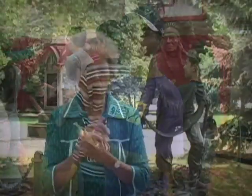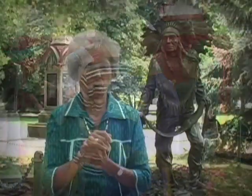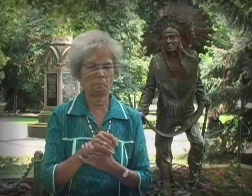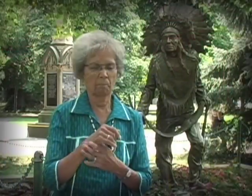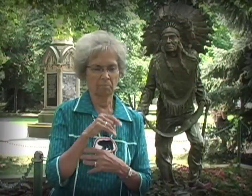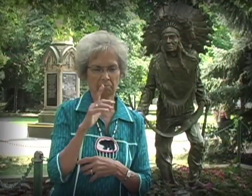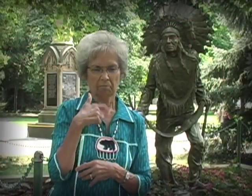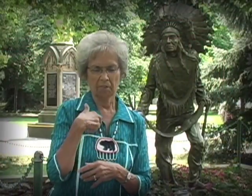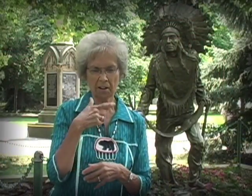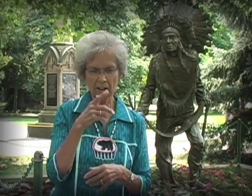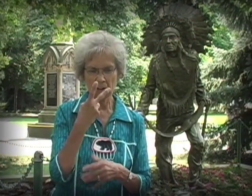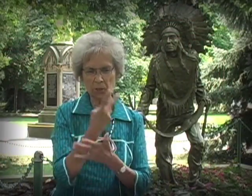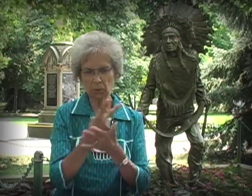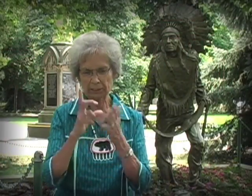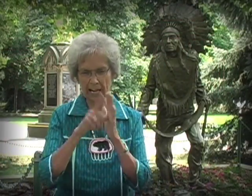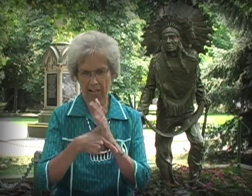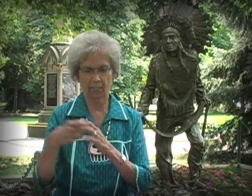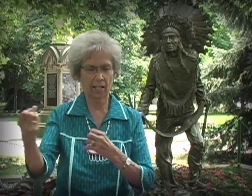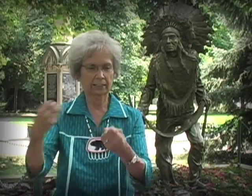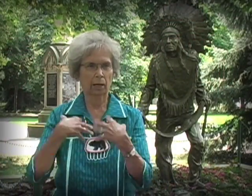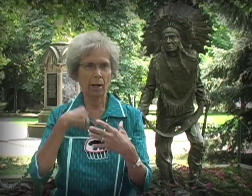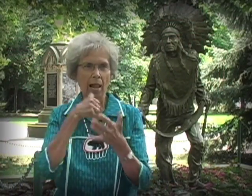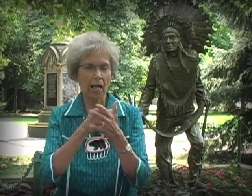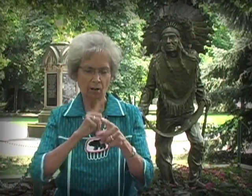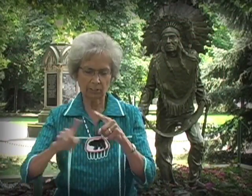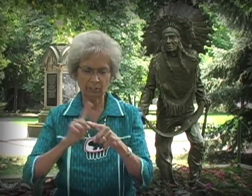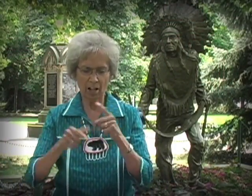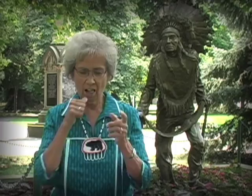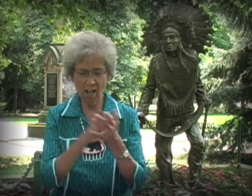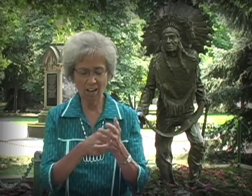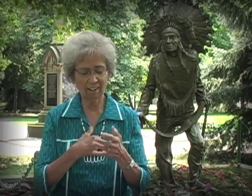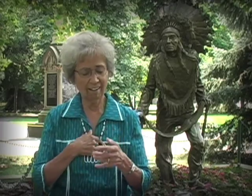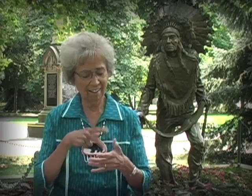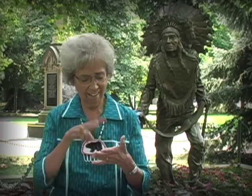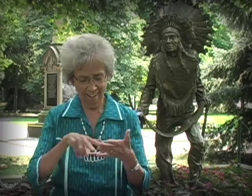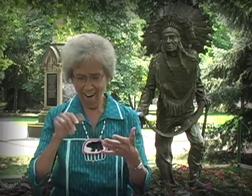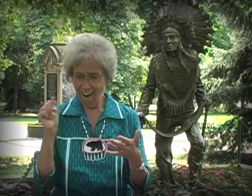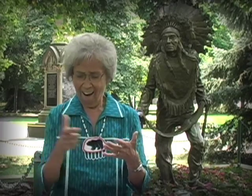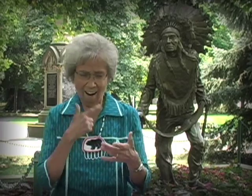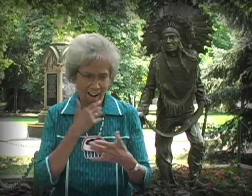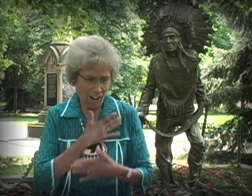Two weeks later after the event, those children wrote letters to me. I read all of them. They mentioned how much they really enjoyed the experience.